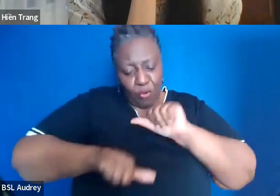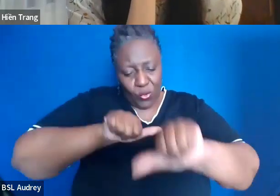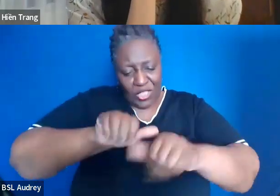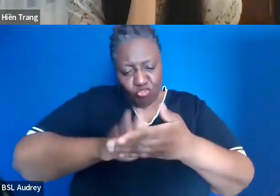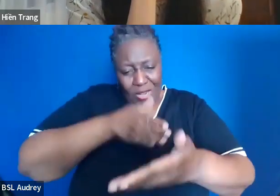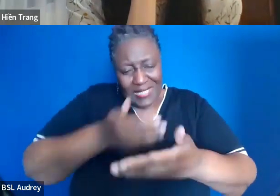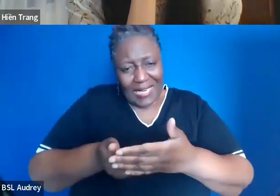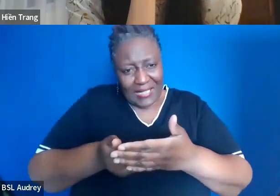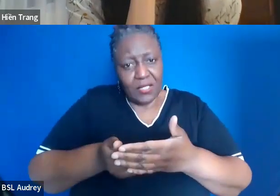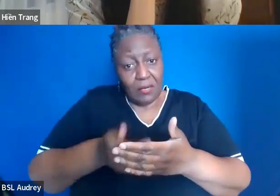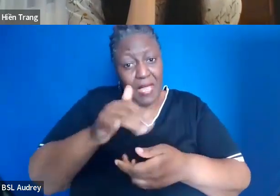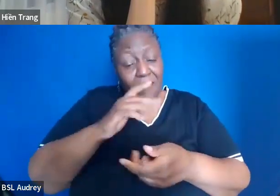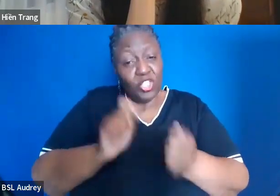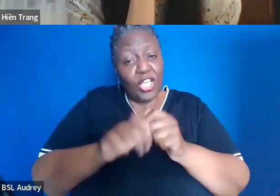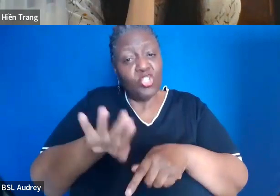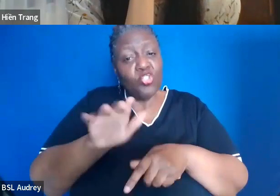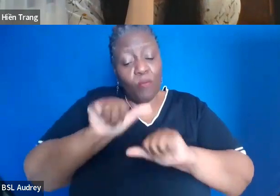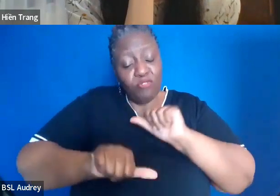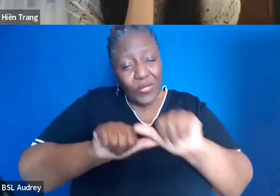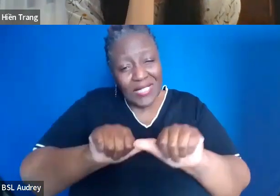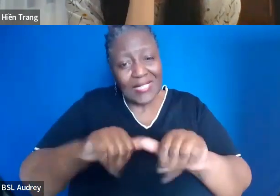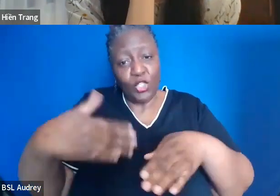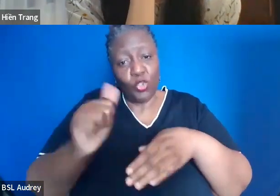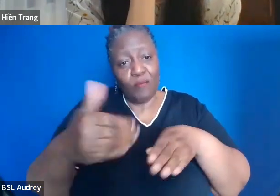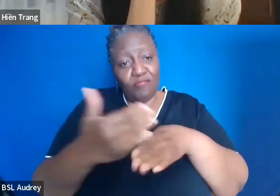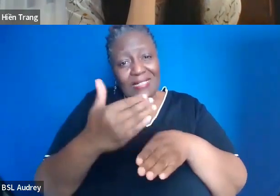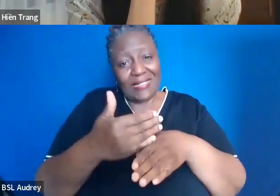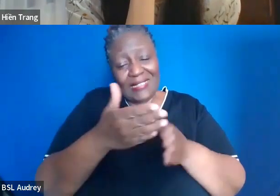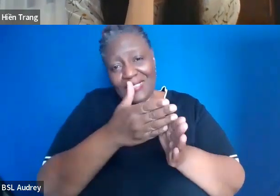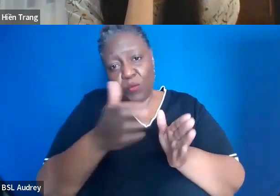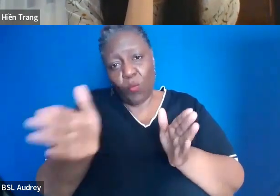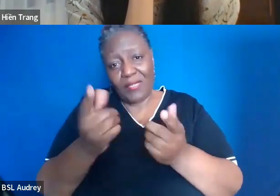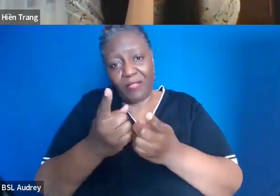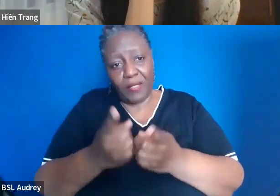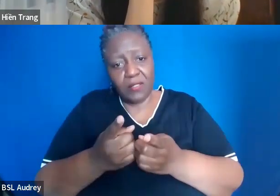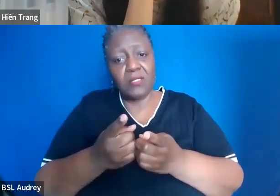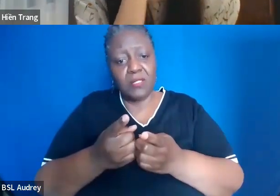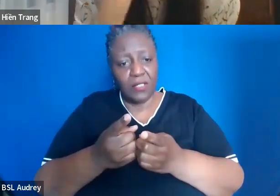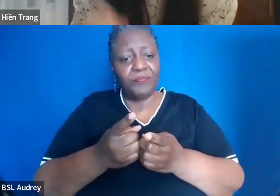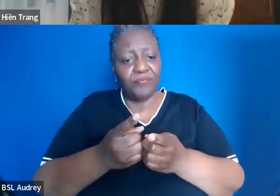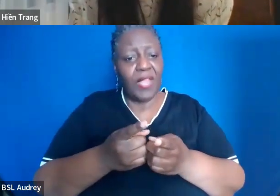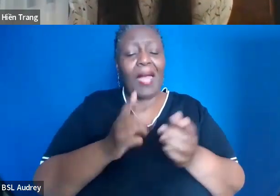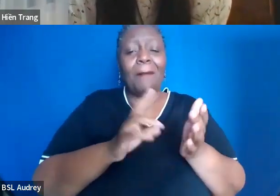might have changed your process and practice more widely uh My Ngoc would you like to answer that